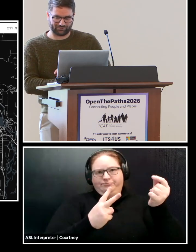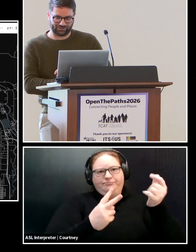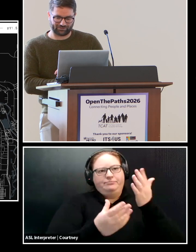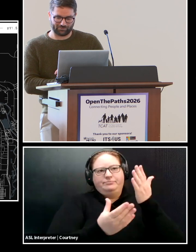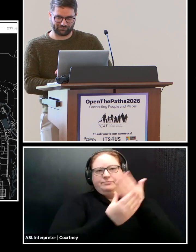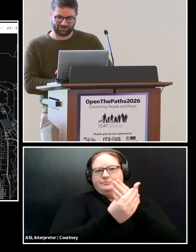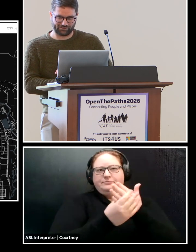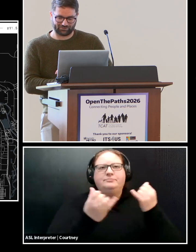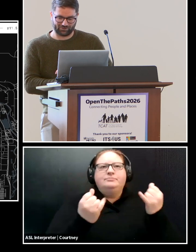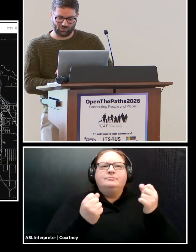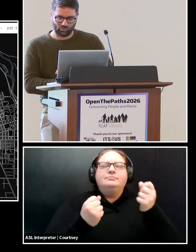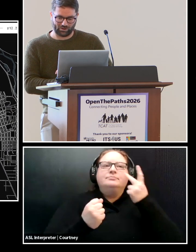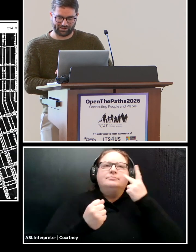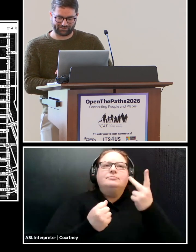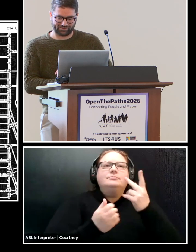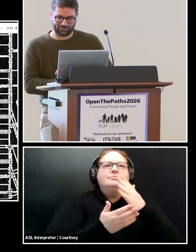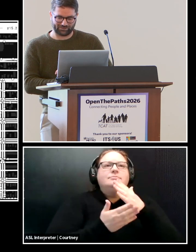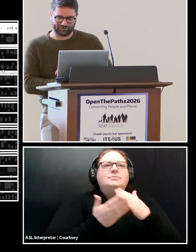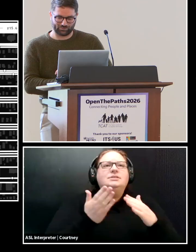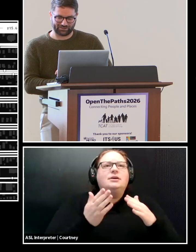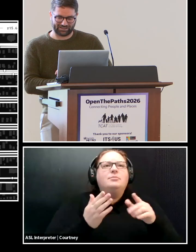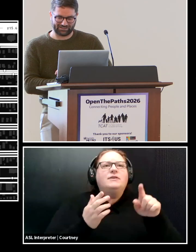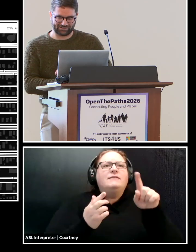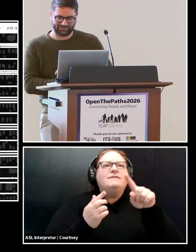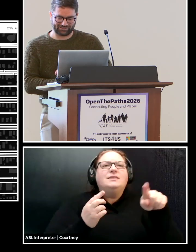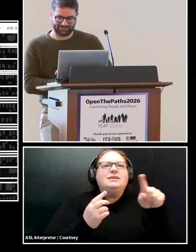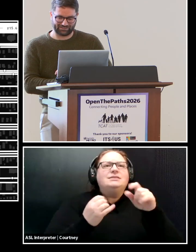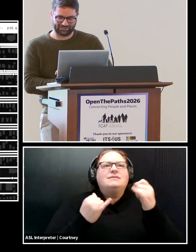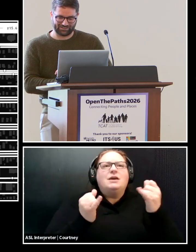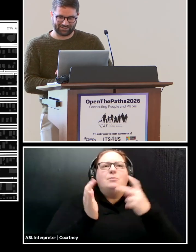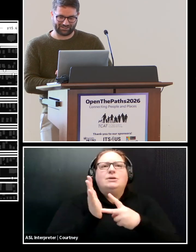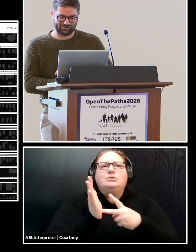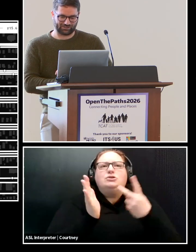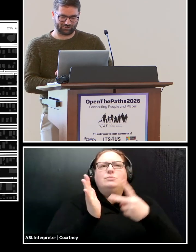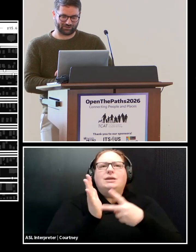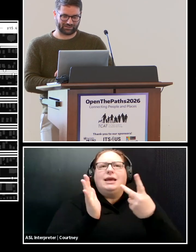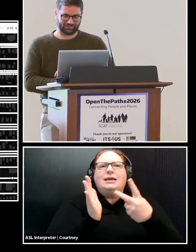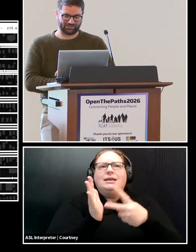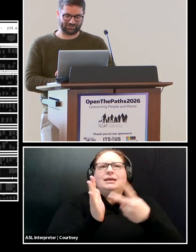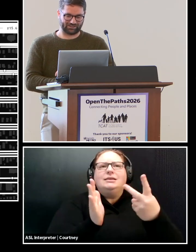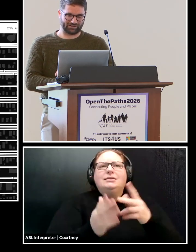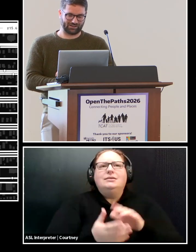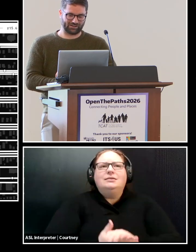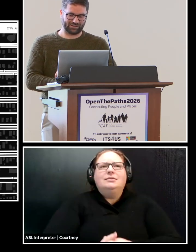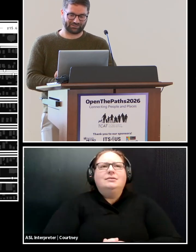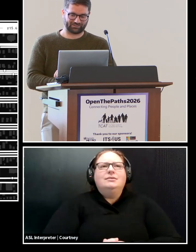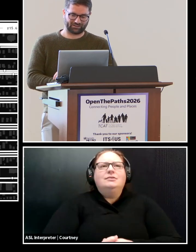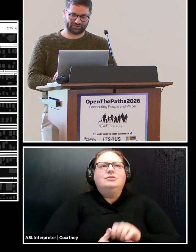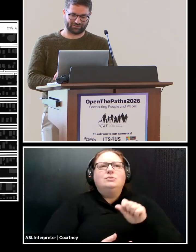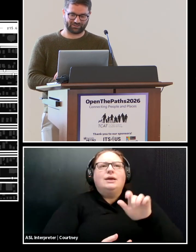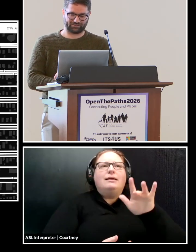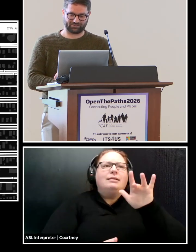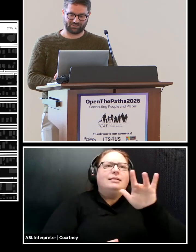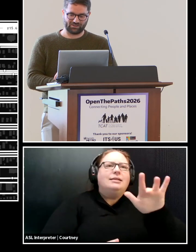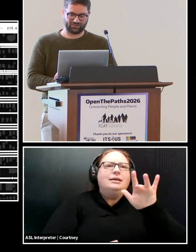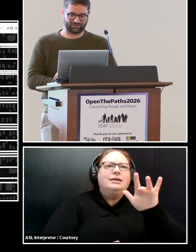now see some of these ways have been duplicated uh and you can click and see that uh it's this this